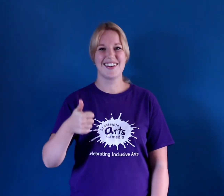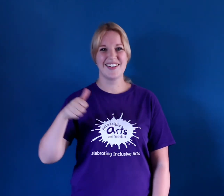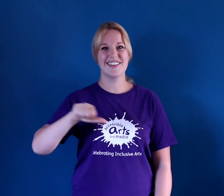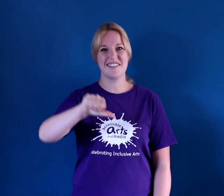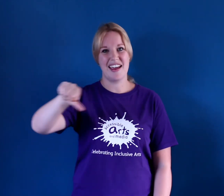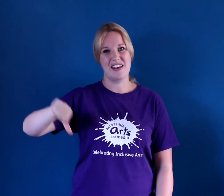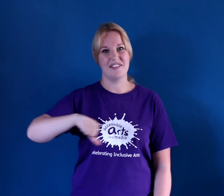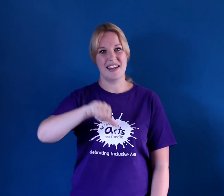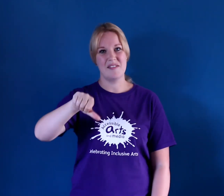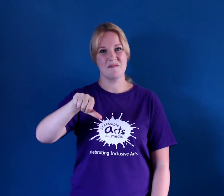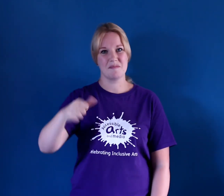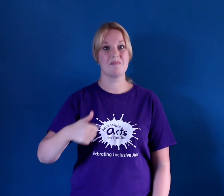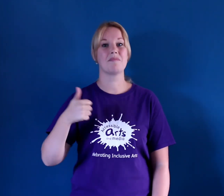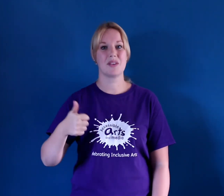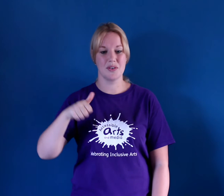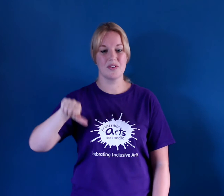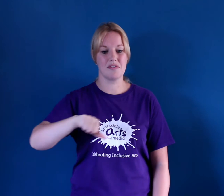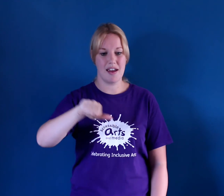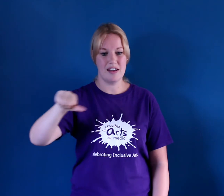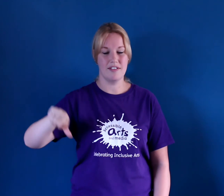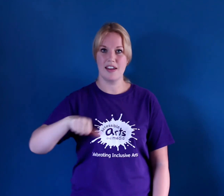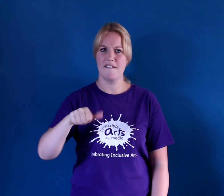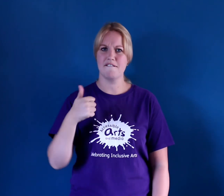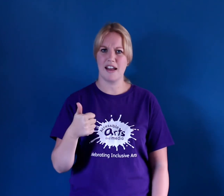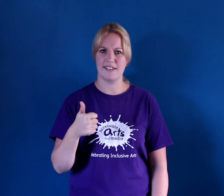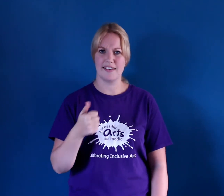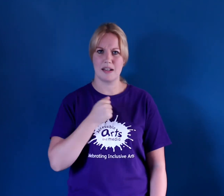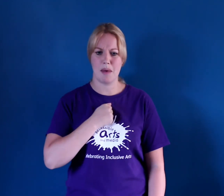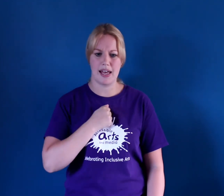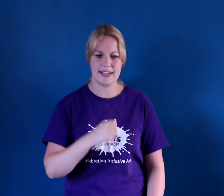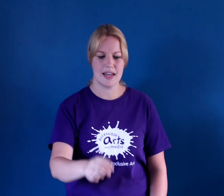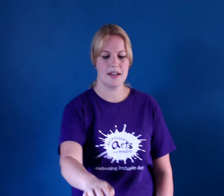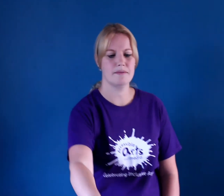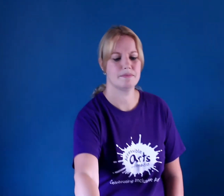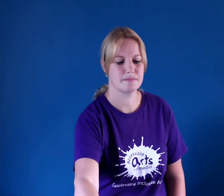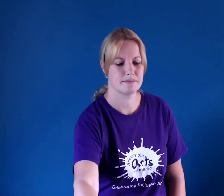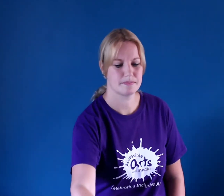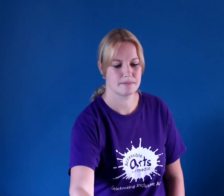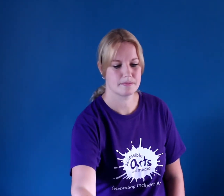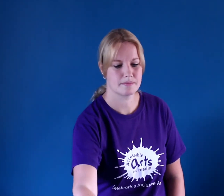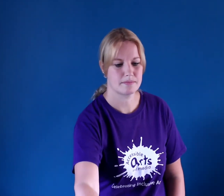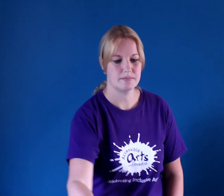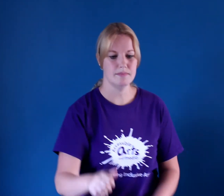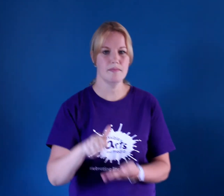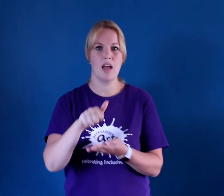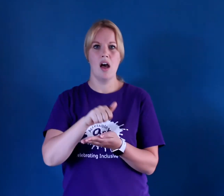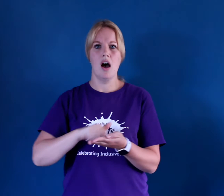Good gravy, good gravy. Fantastic, my turn.